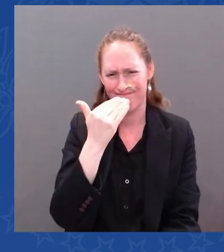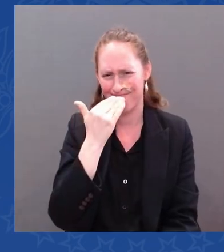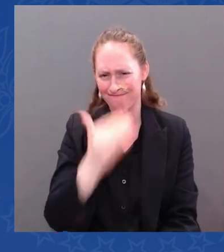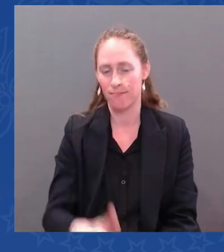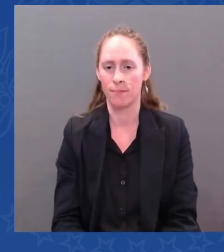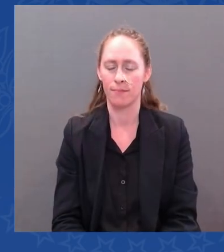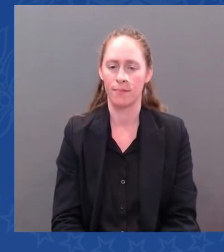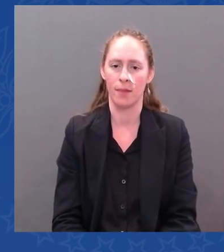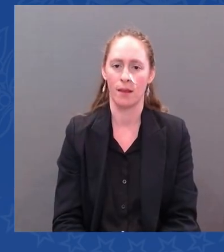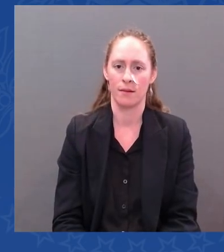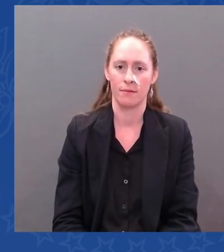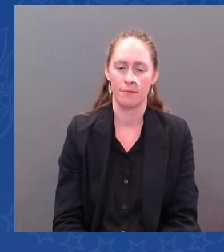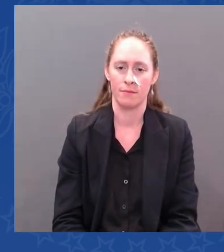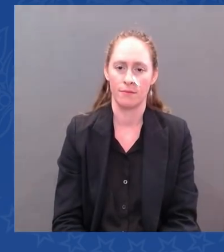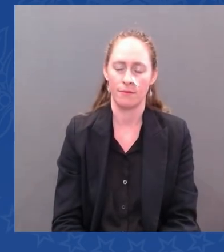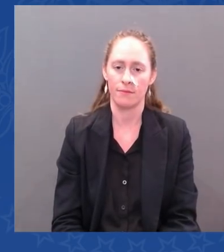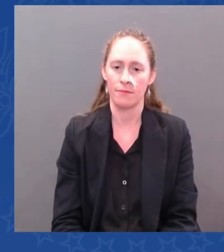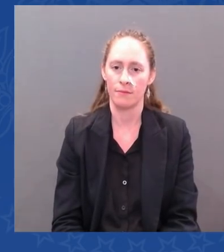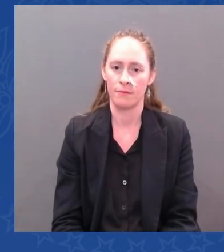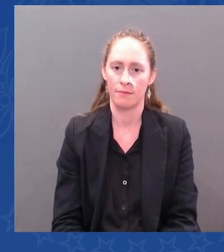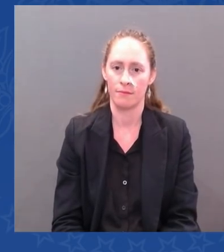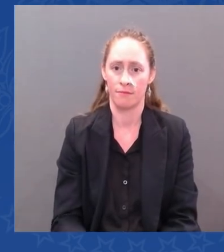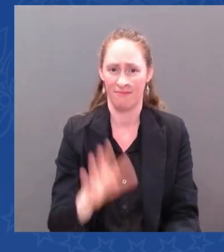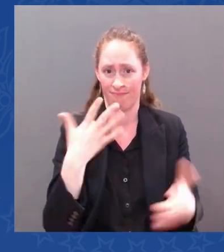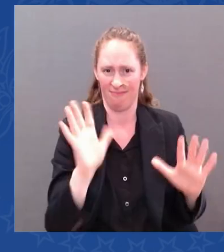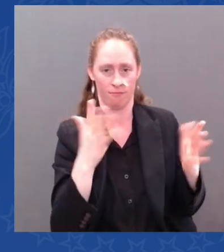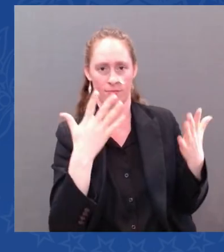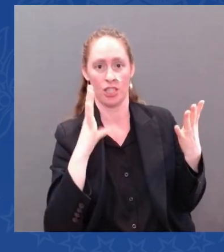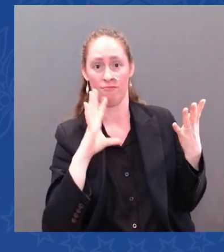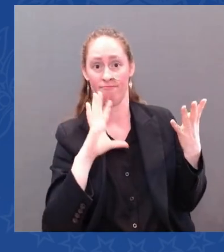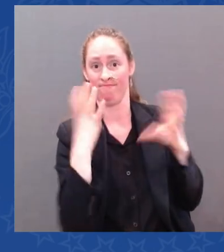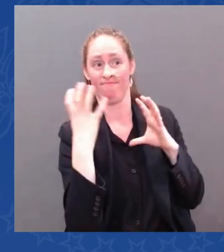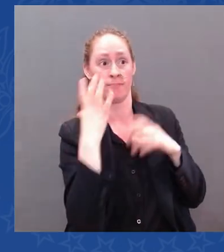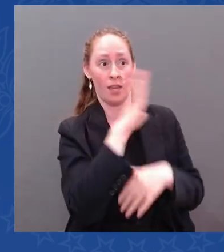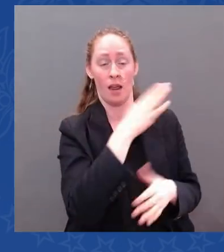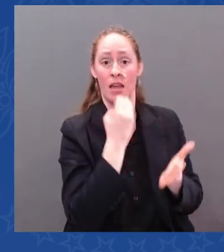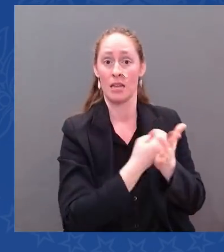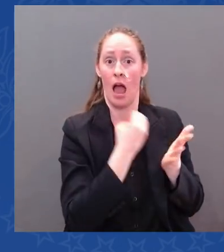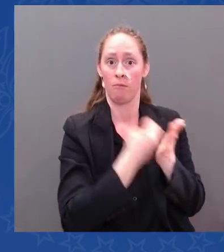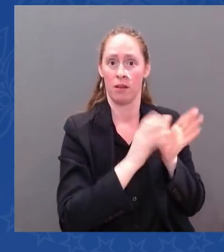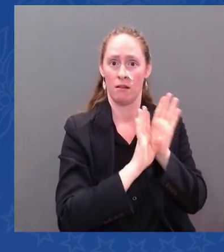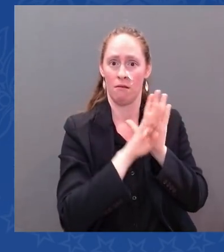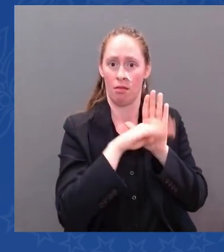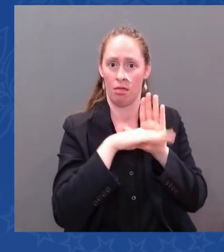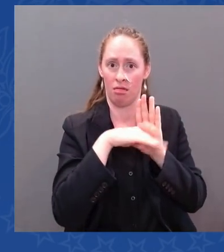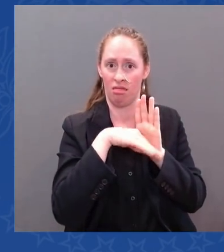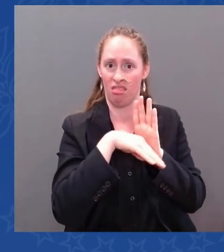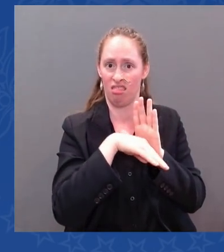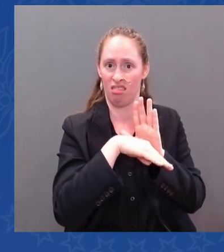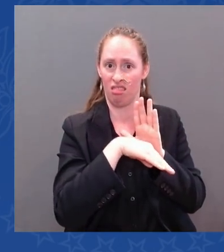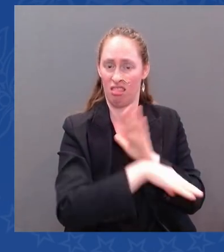And we're seeing now that it mattered. It was really important what you all did. Not every one of you, but --